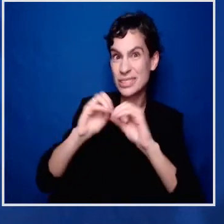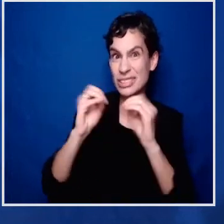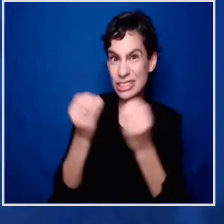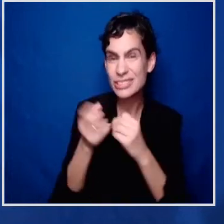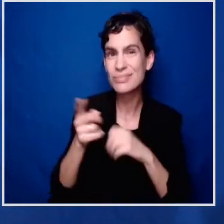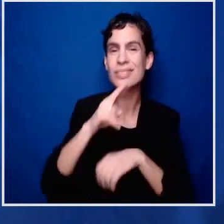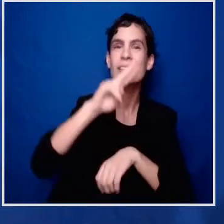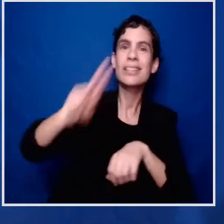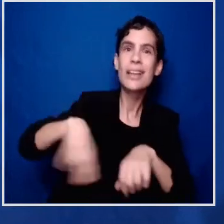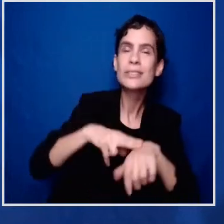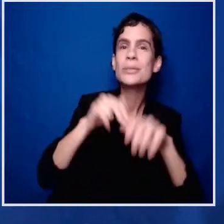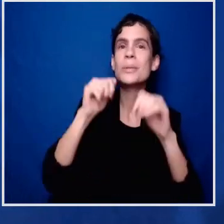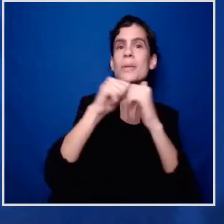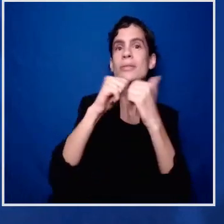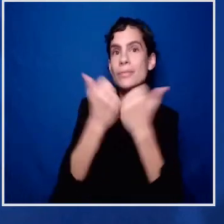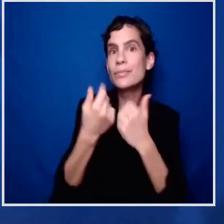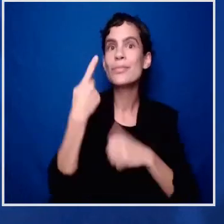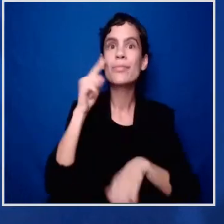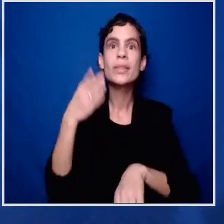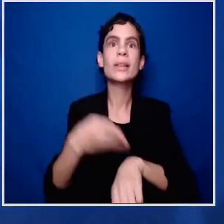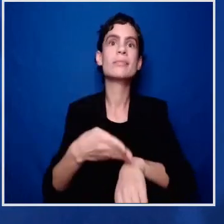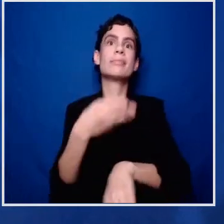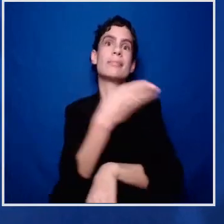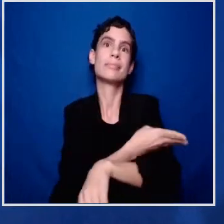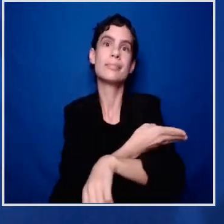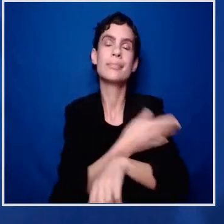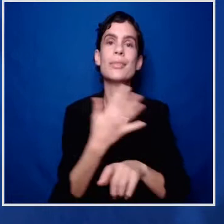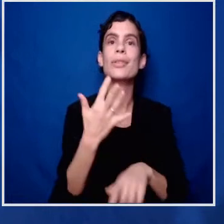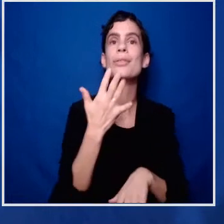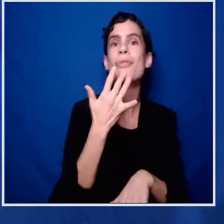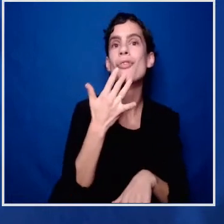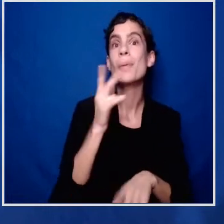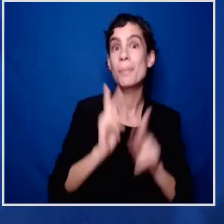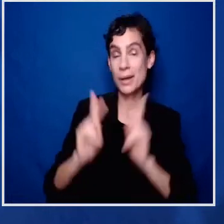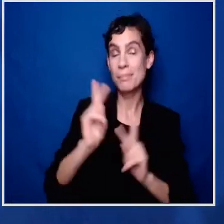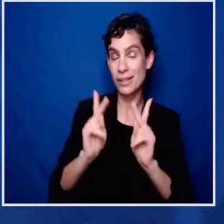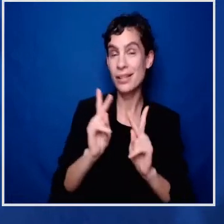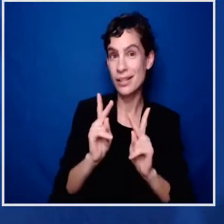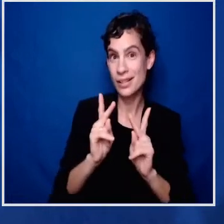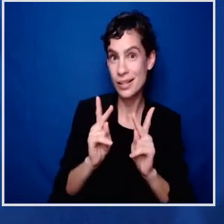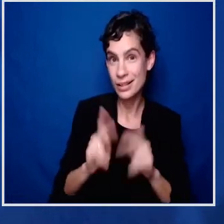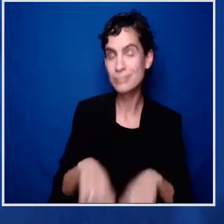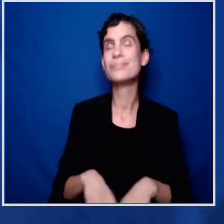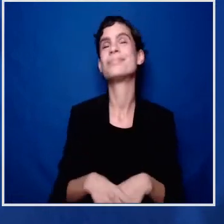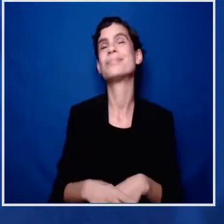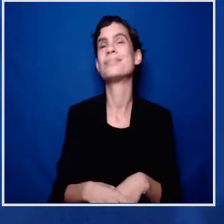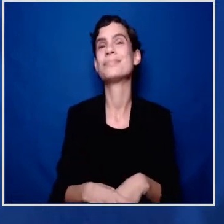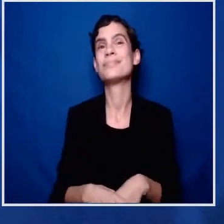OR THE NAACP. WITH OVER 2200 BRANCHES, AND 2 MILLION ACTIVISTS THROUGHOUT